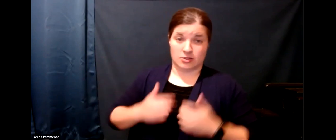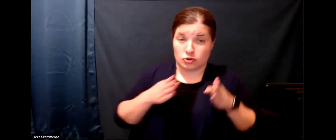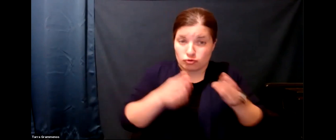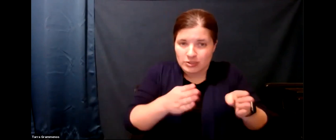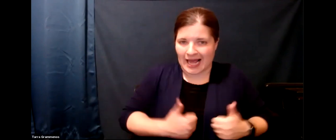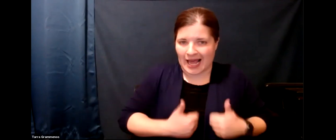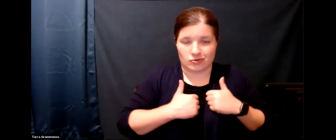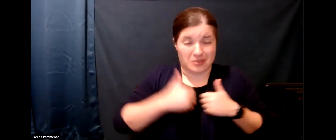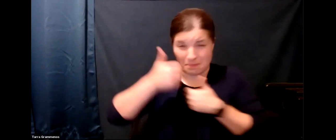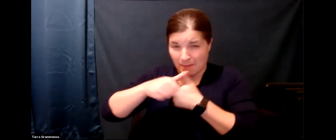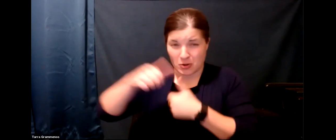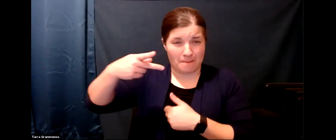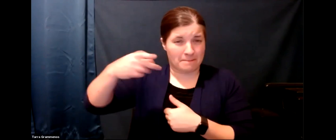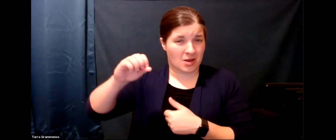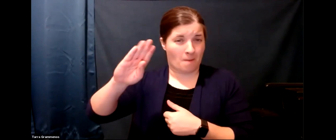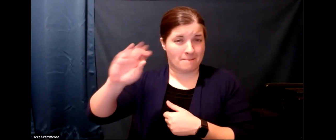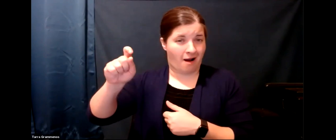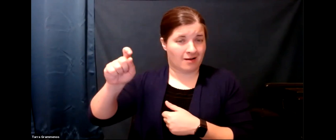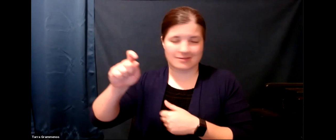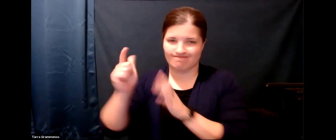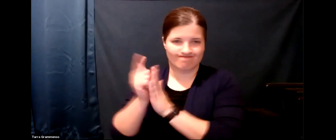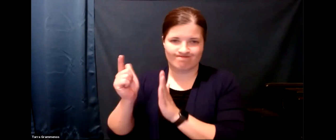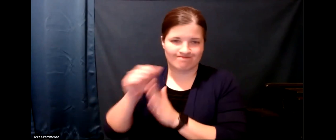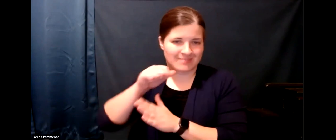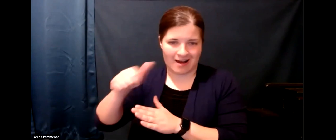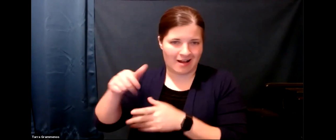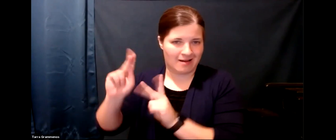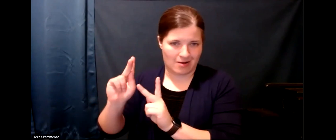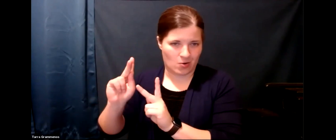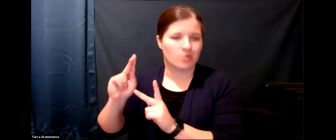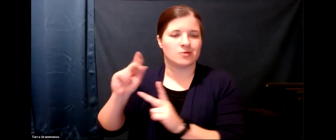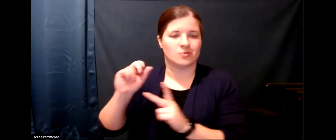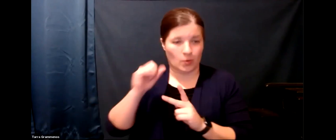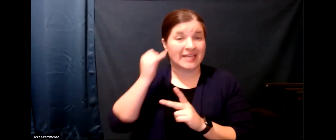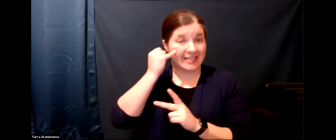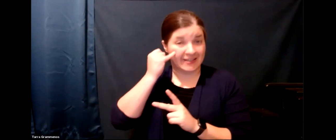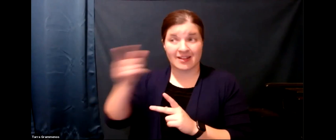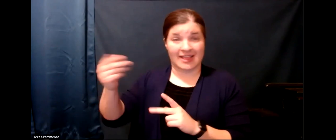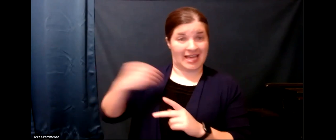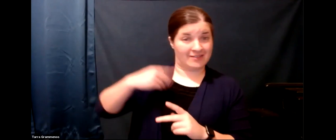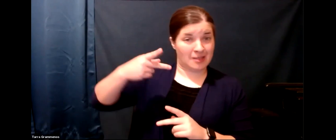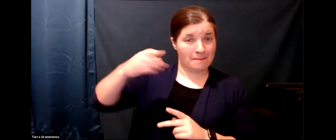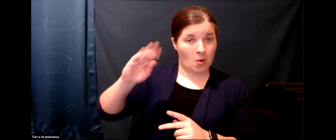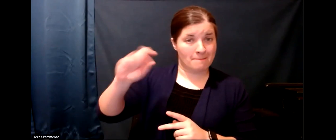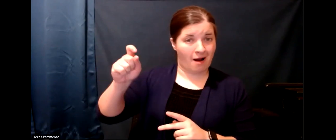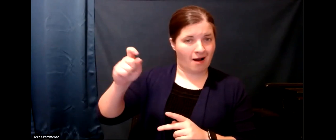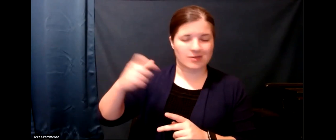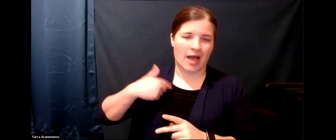So we need to reject this if a witness did give us a P.O. box.